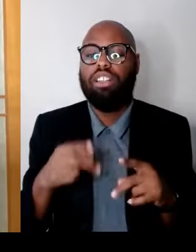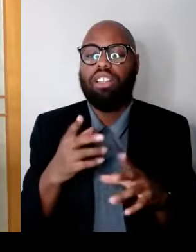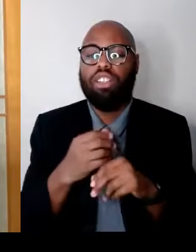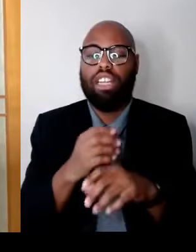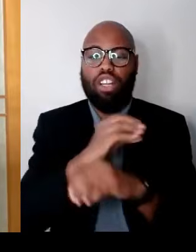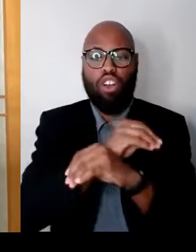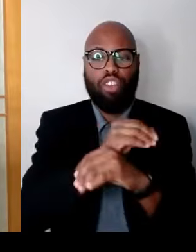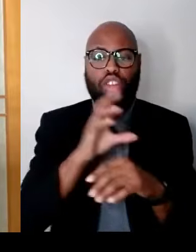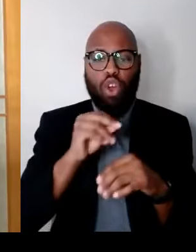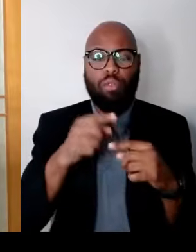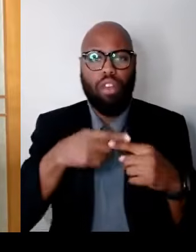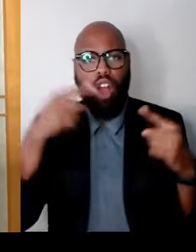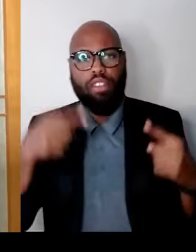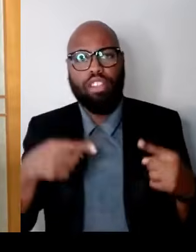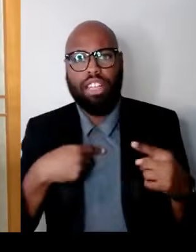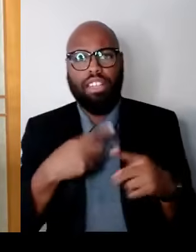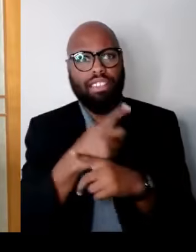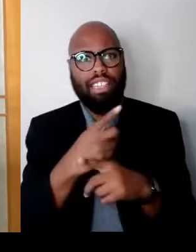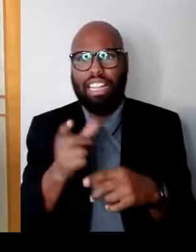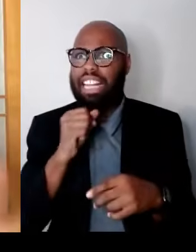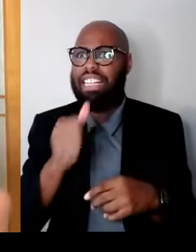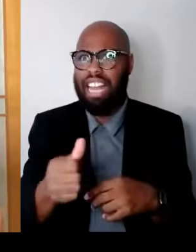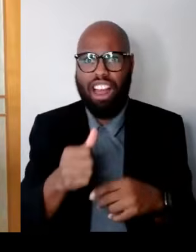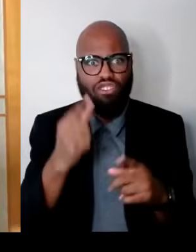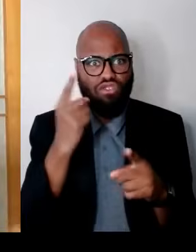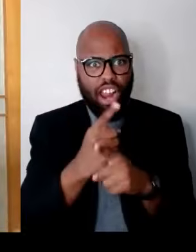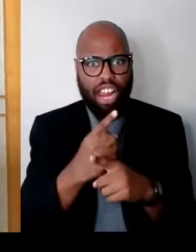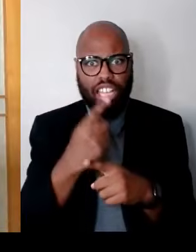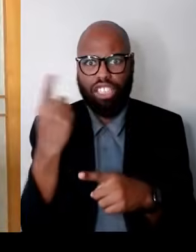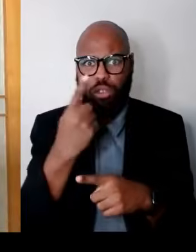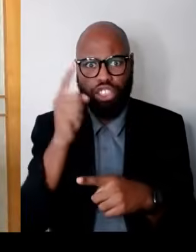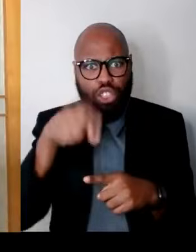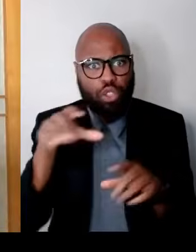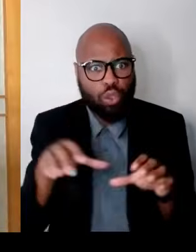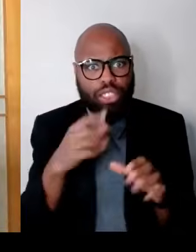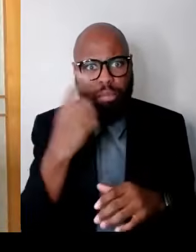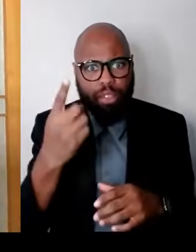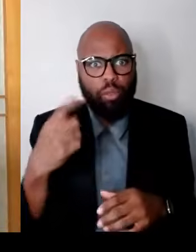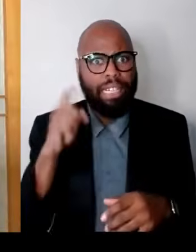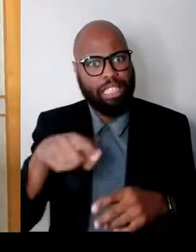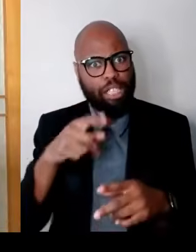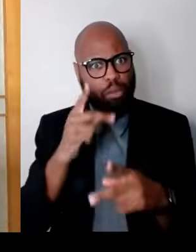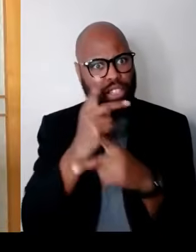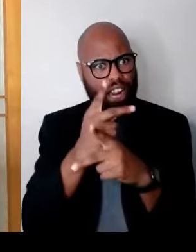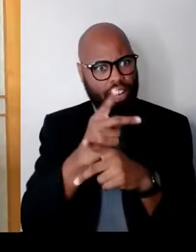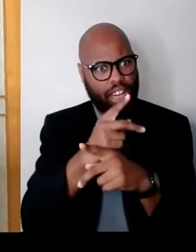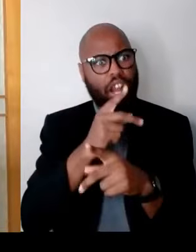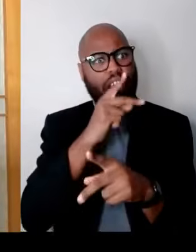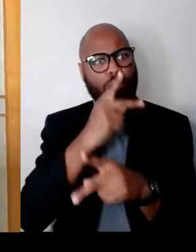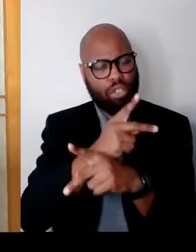"This is not right and somebody should do something. We need to protect him." And I think that that's what our communities do.